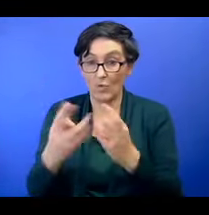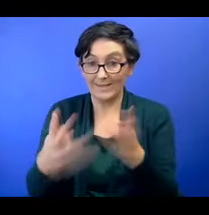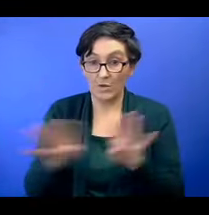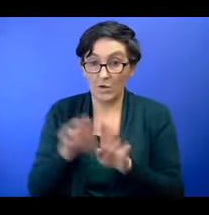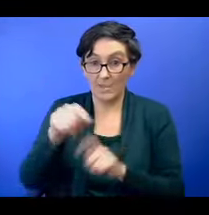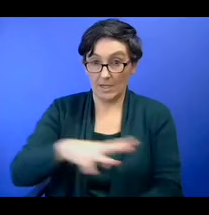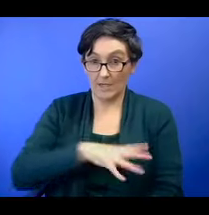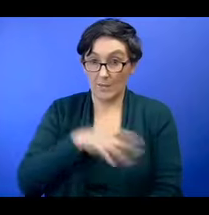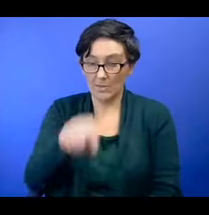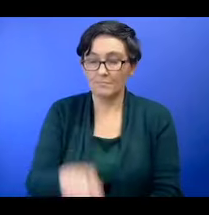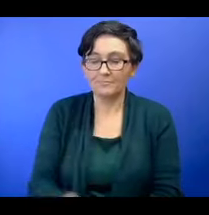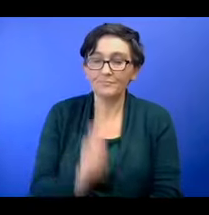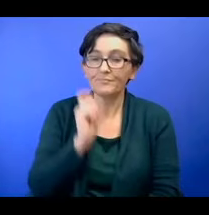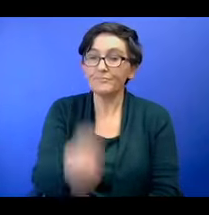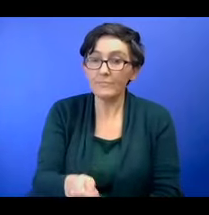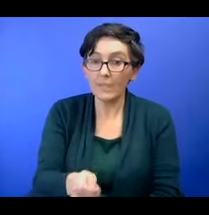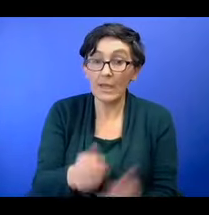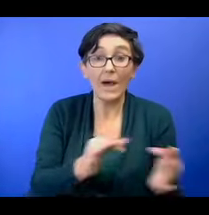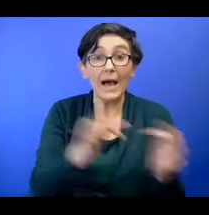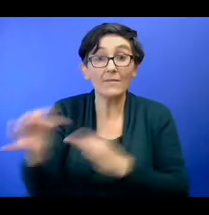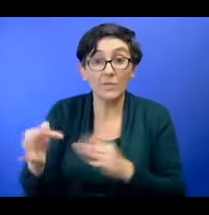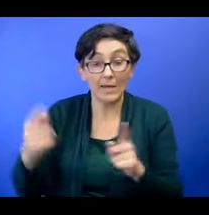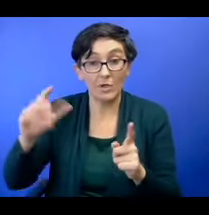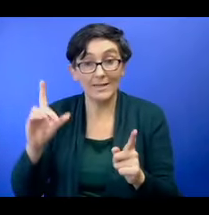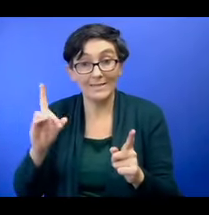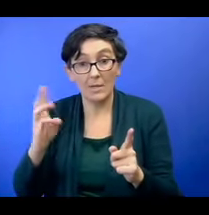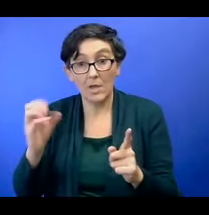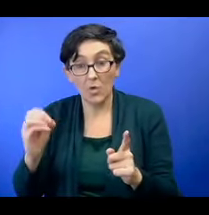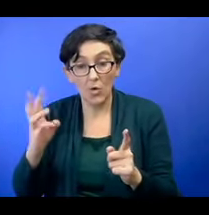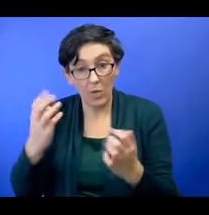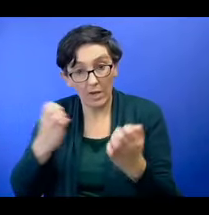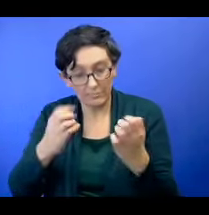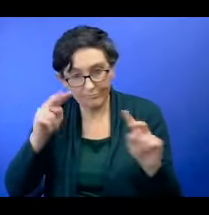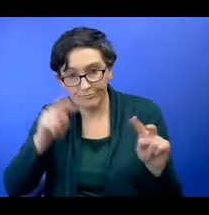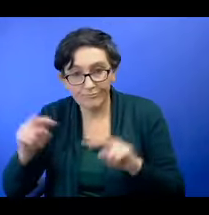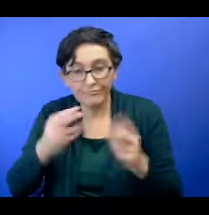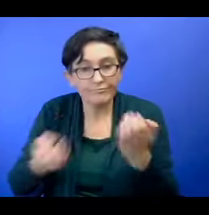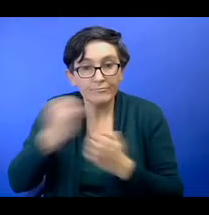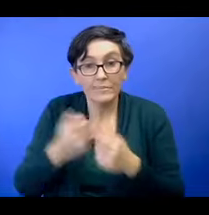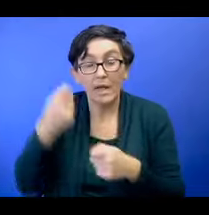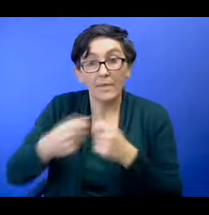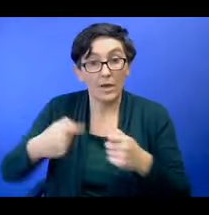we will then review that report, go out for further consultation with our own members,